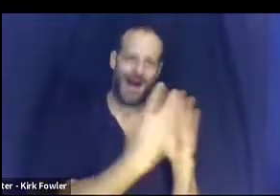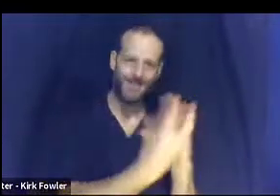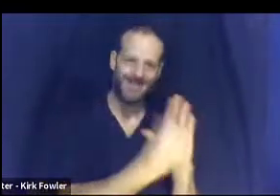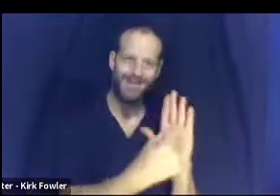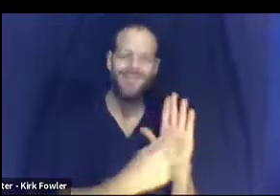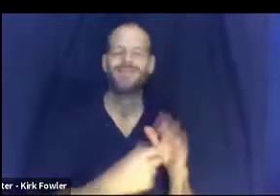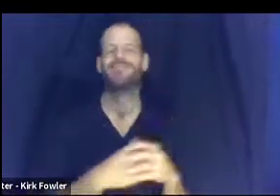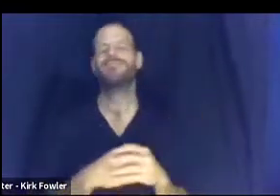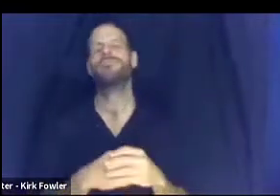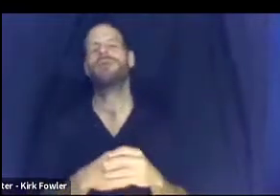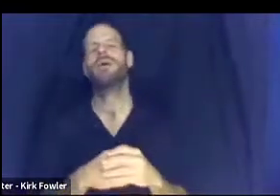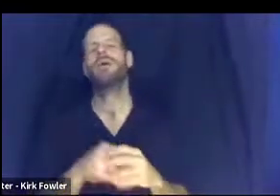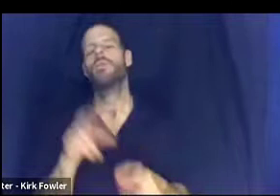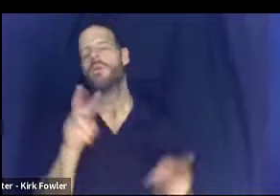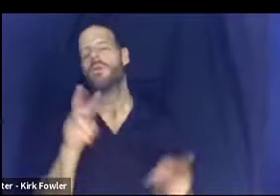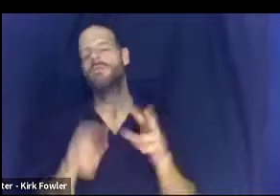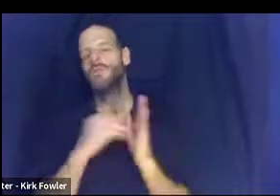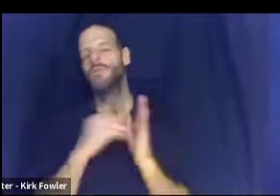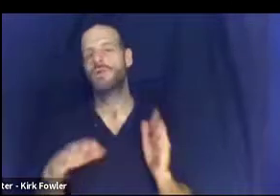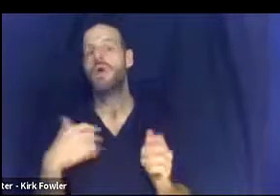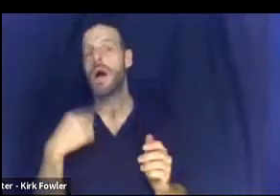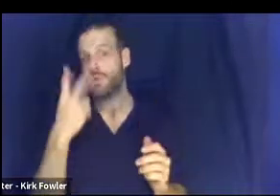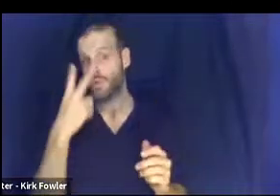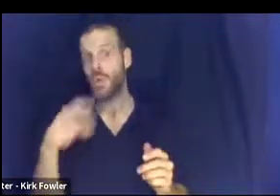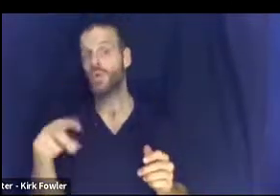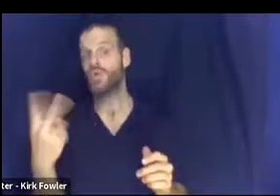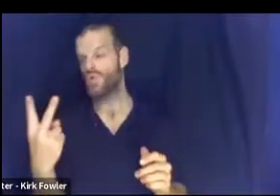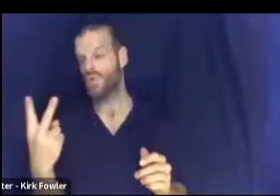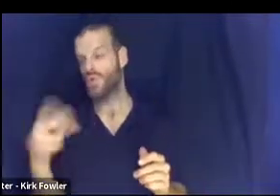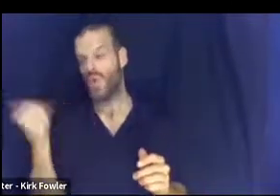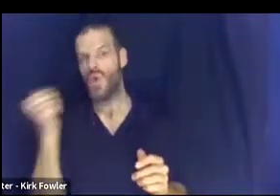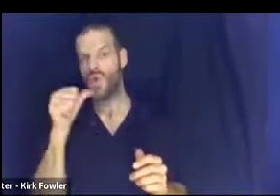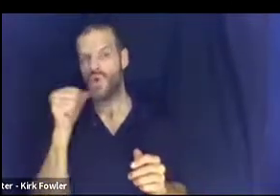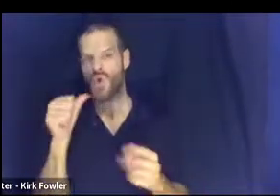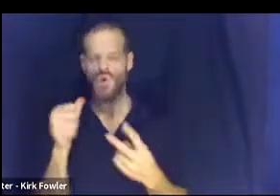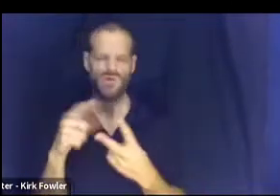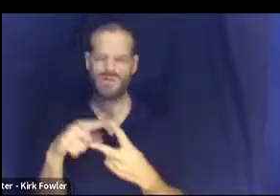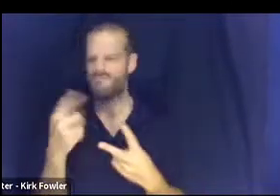I saw two little girls, maybe 11 or maybe 10 or 11,